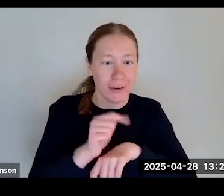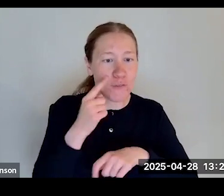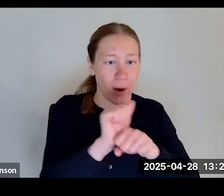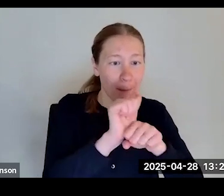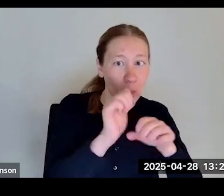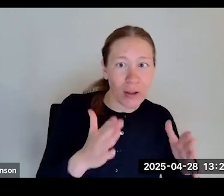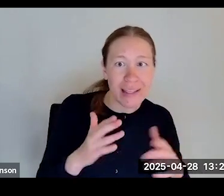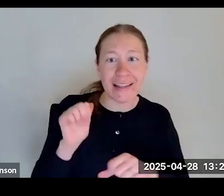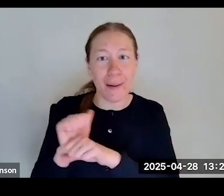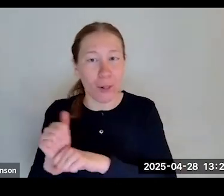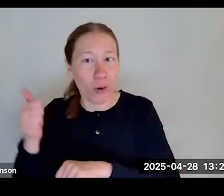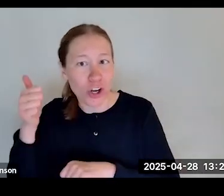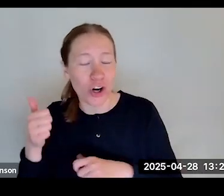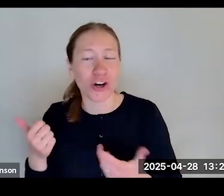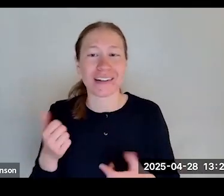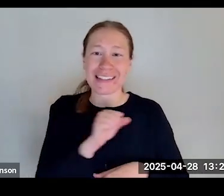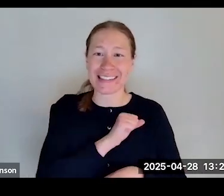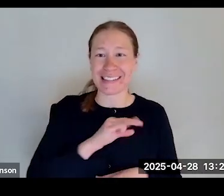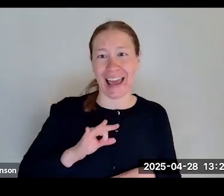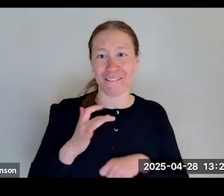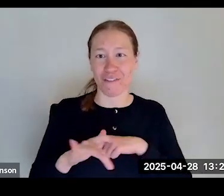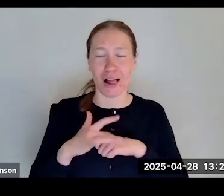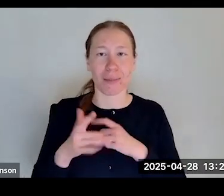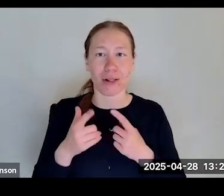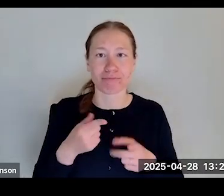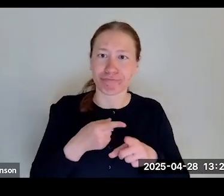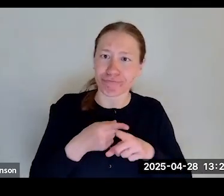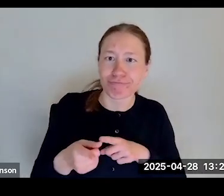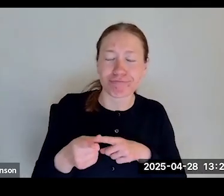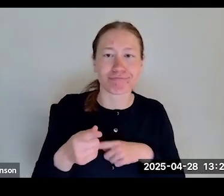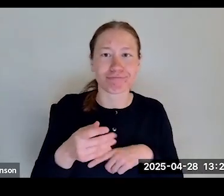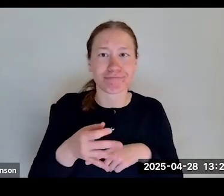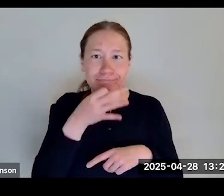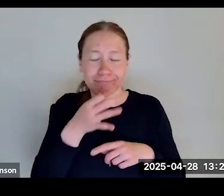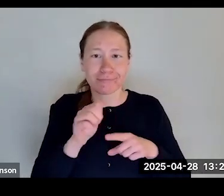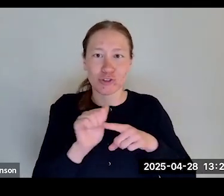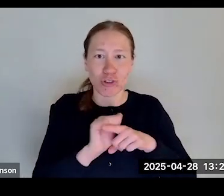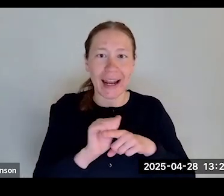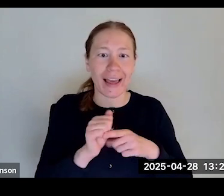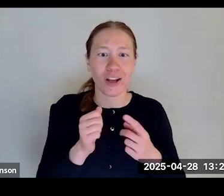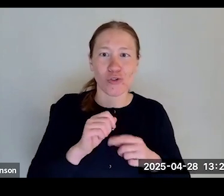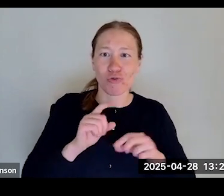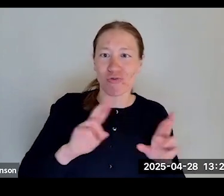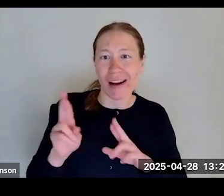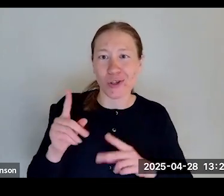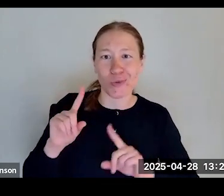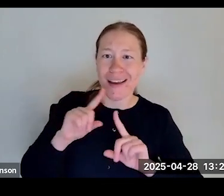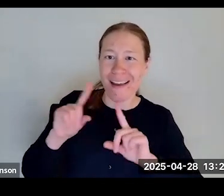and we have staff who have specialized training and access to resources to help answer your questions and guide along the way.